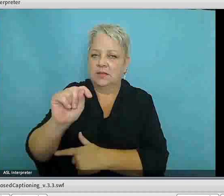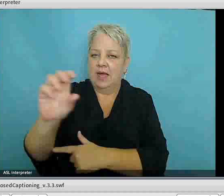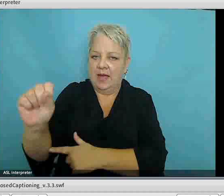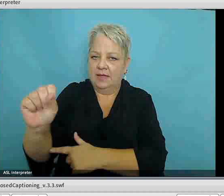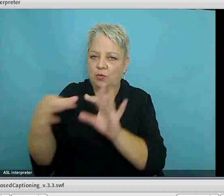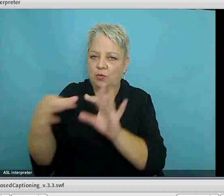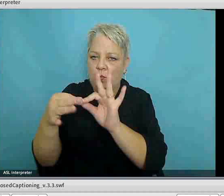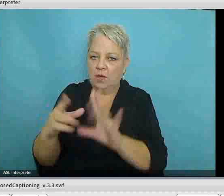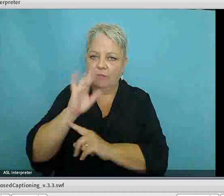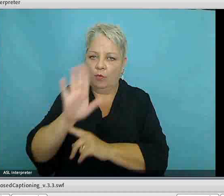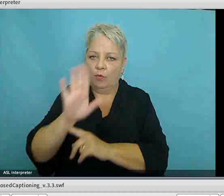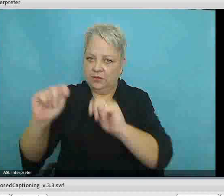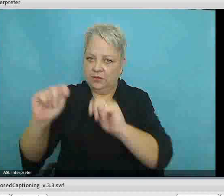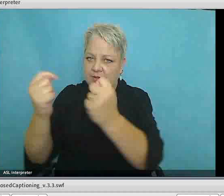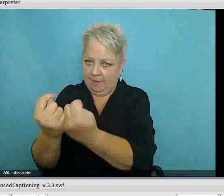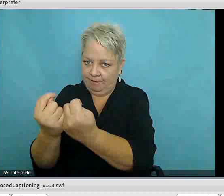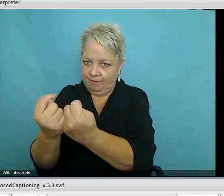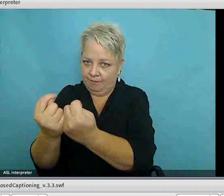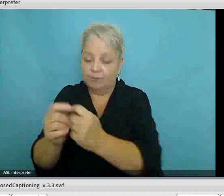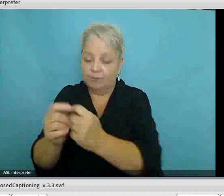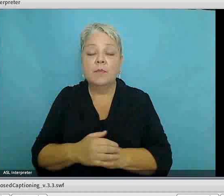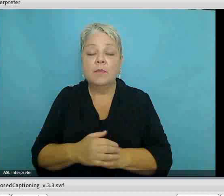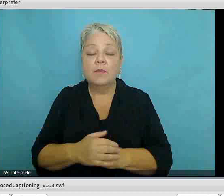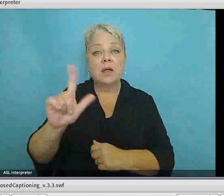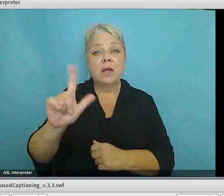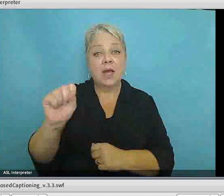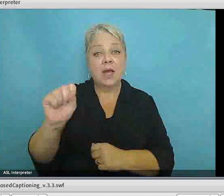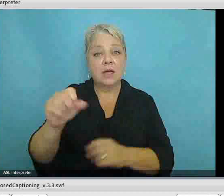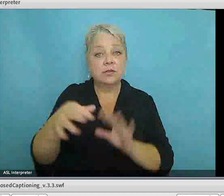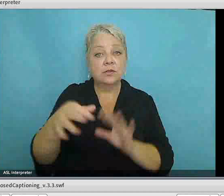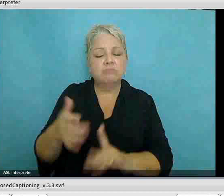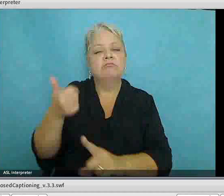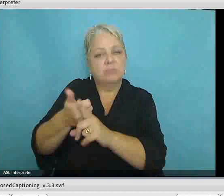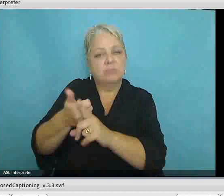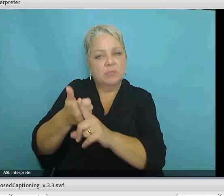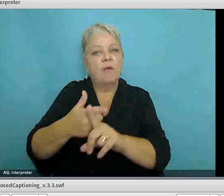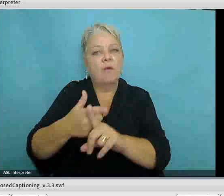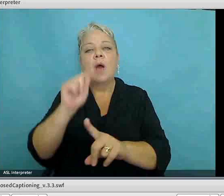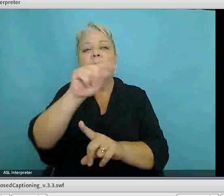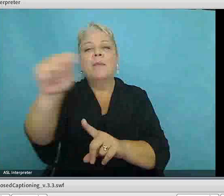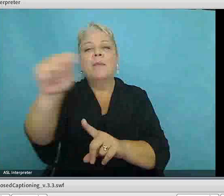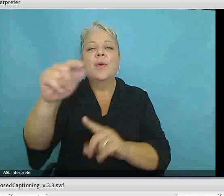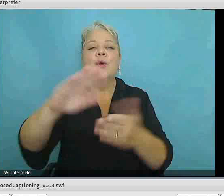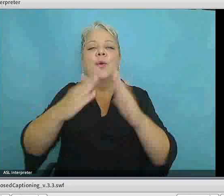The LTS coordinator will be an individual from a community-based organization with expertise